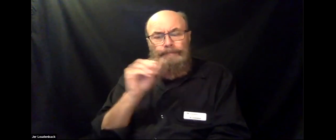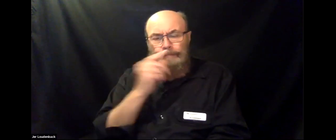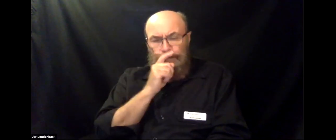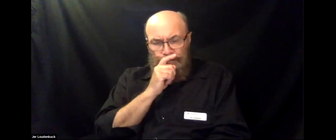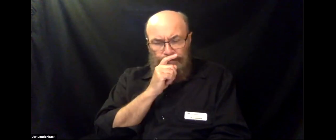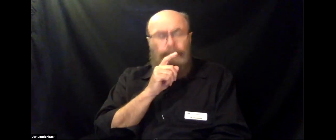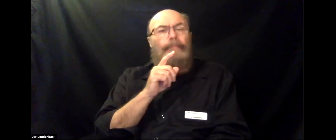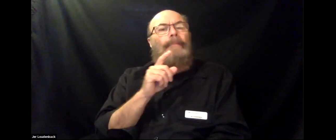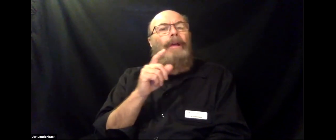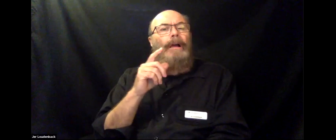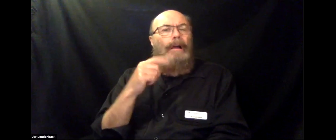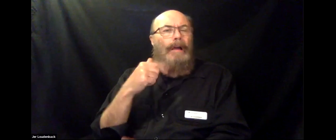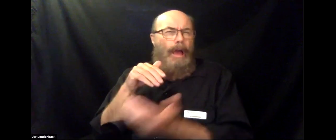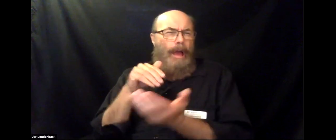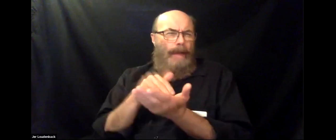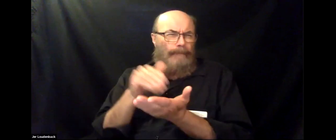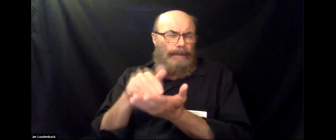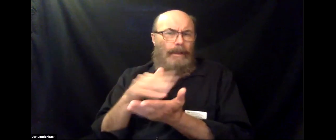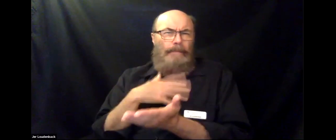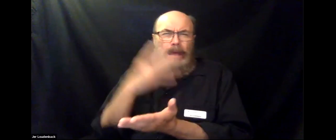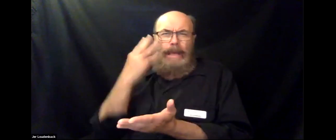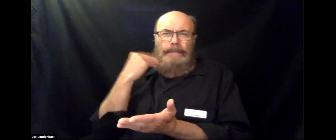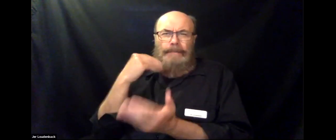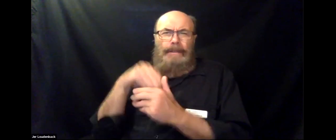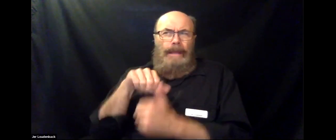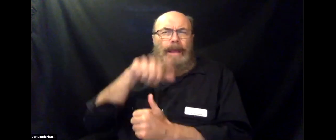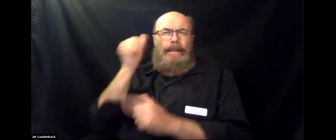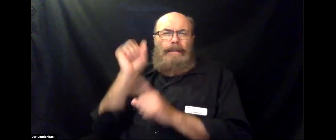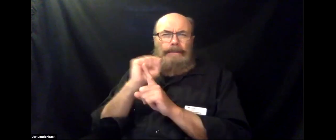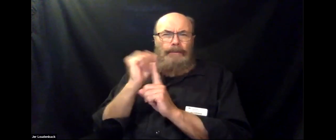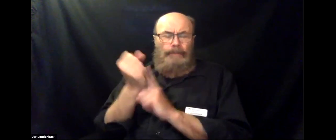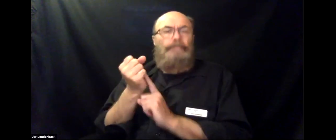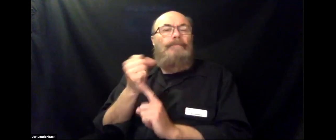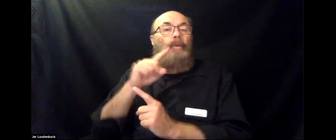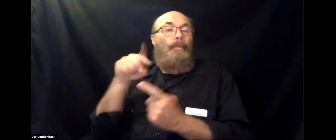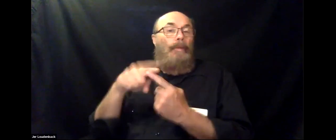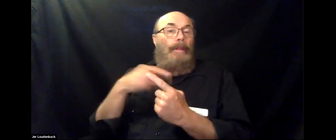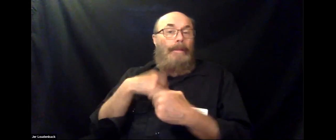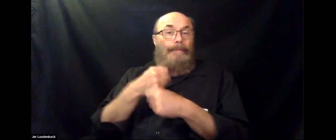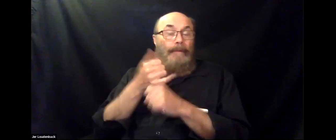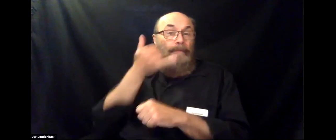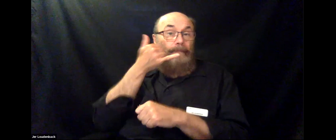I'm Jer. And often from my experience, in other situations, when